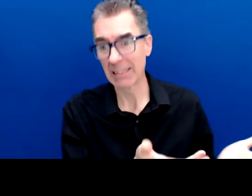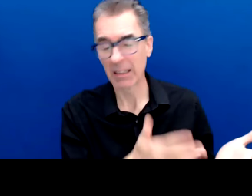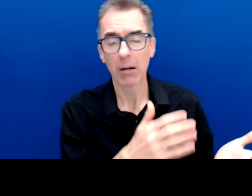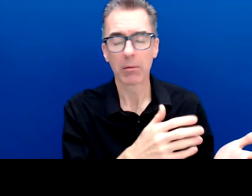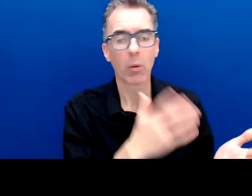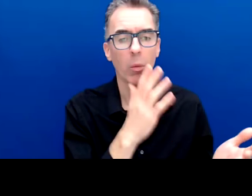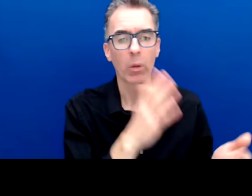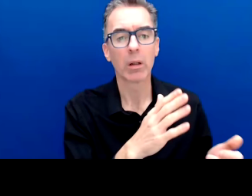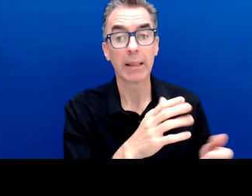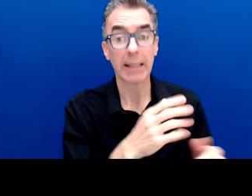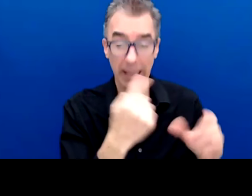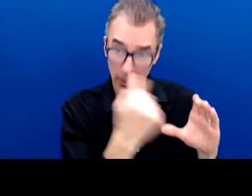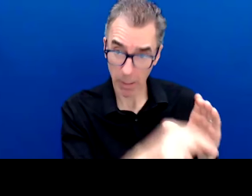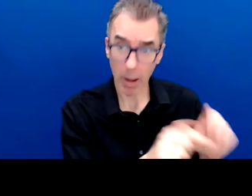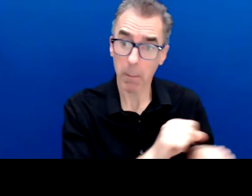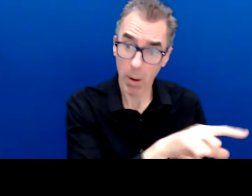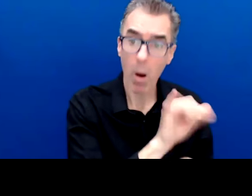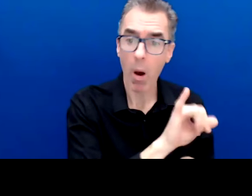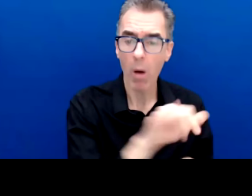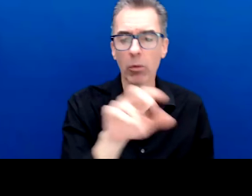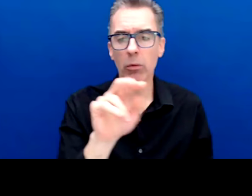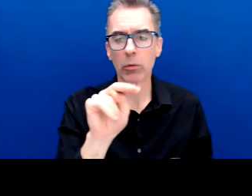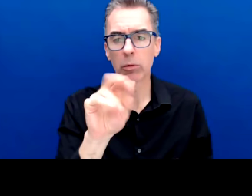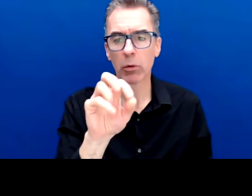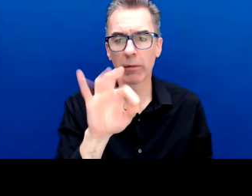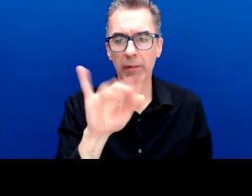and also to their notifications page on their dashboard.